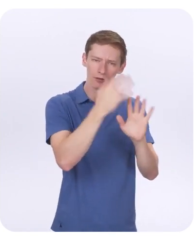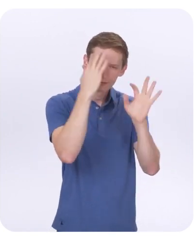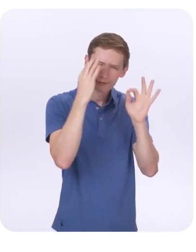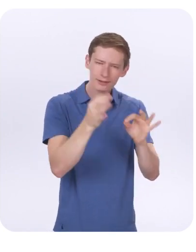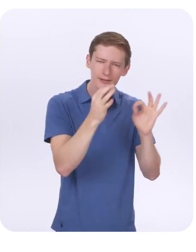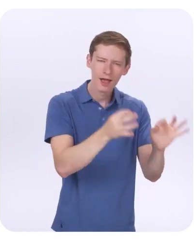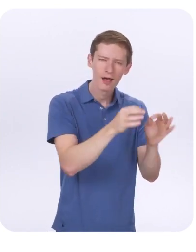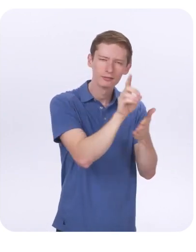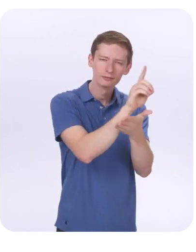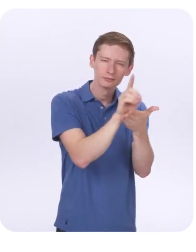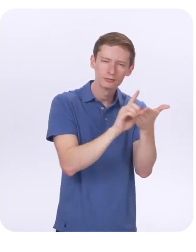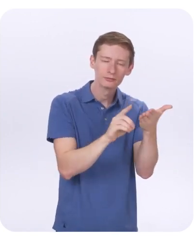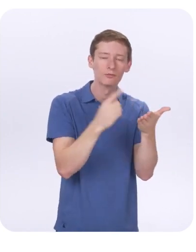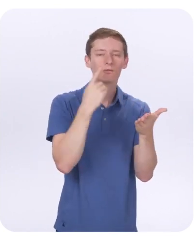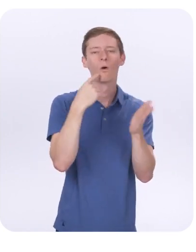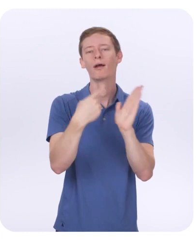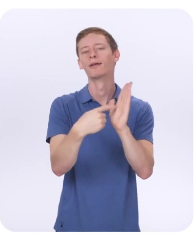it will also need to generate correct code.